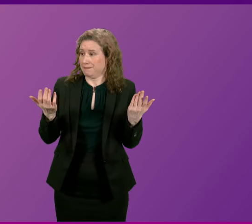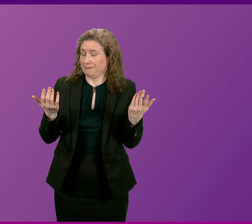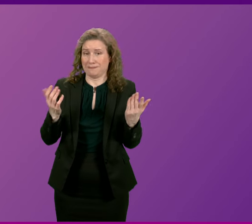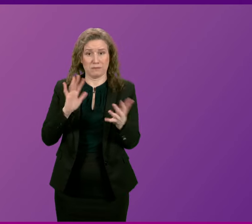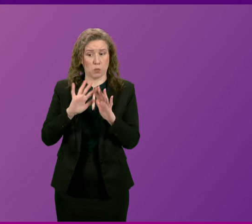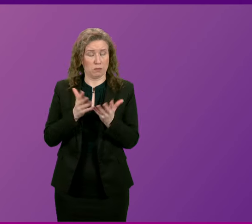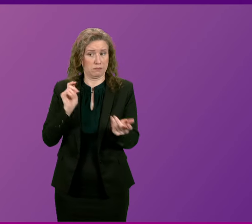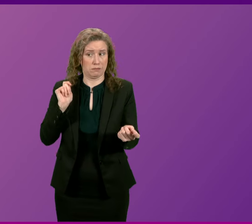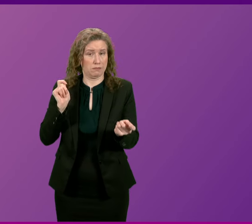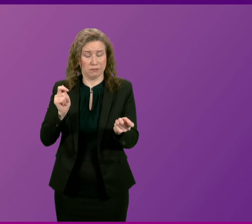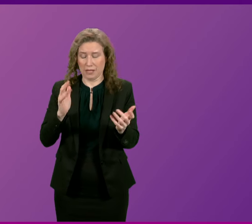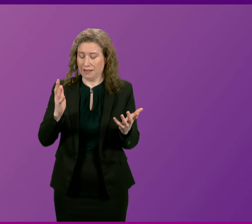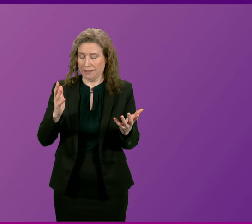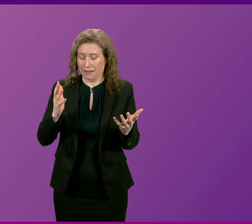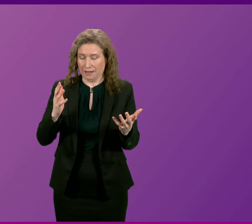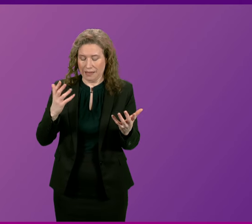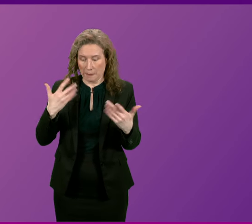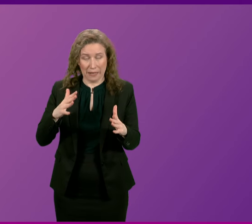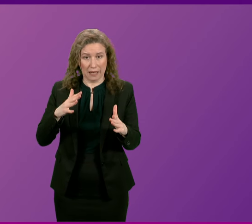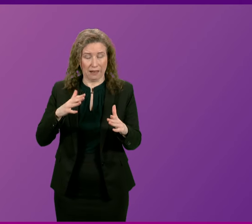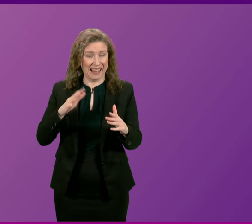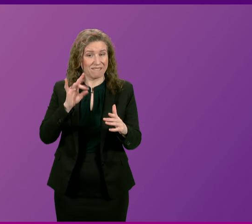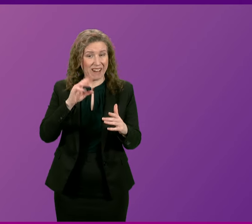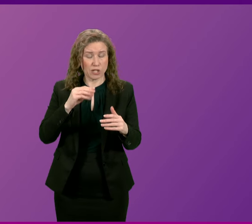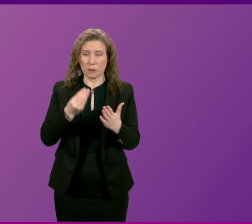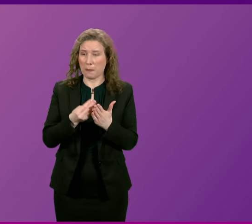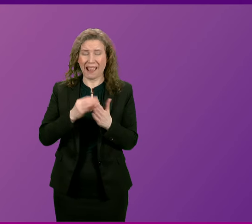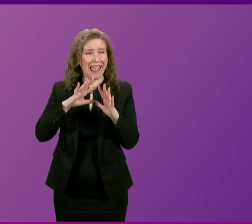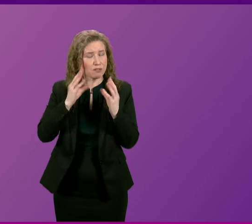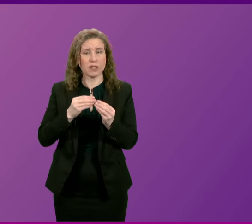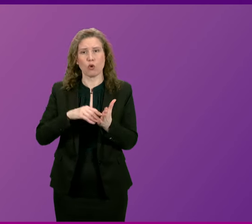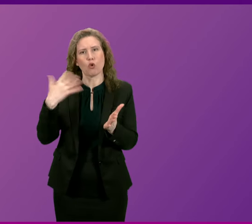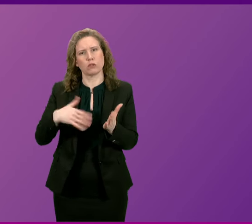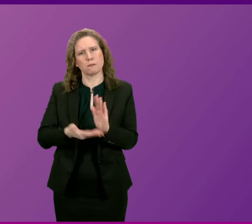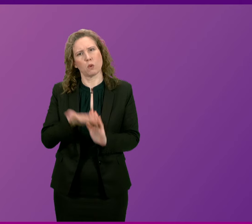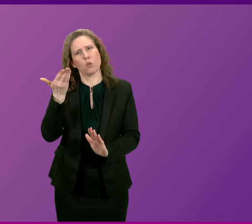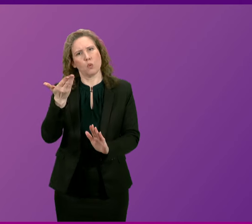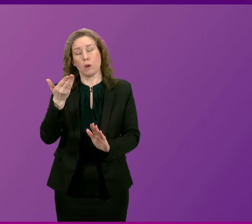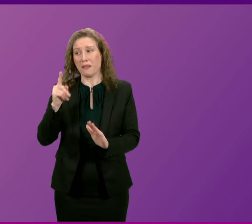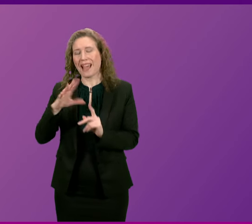has been a rampant increase in inflation on the watch of the Conservative Government.